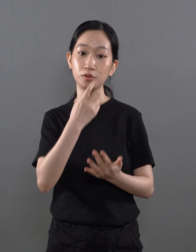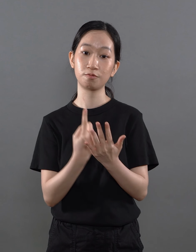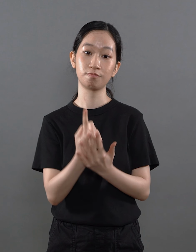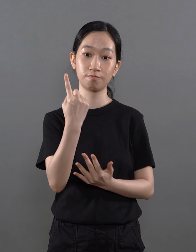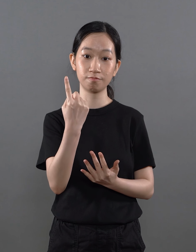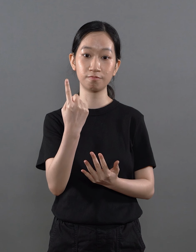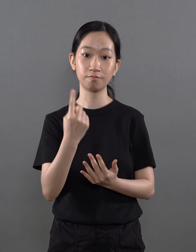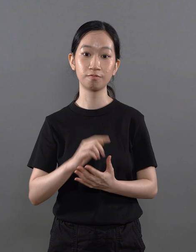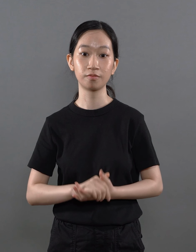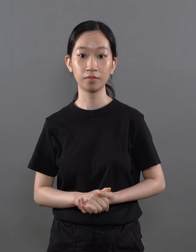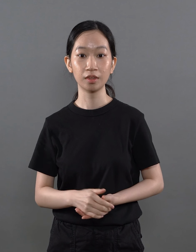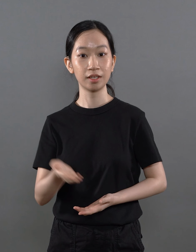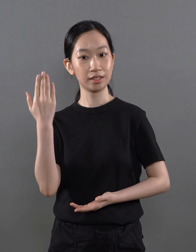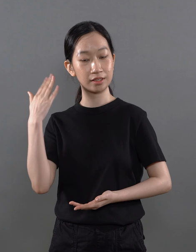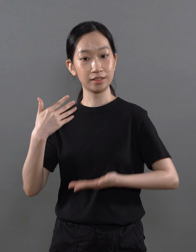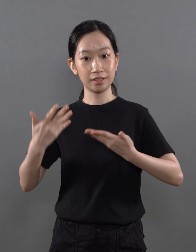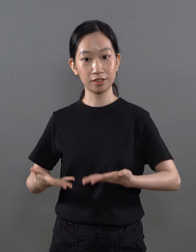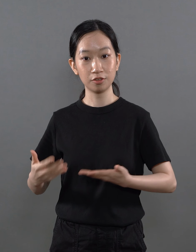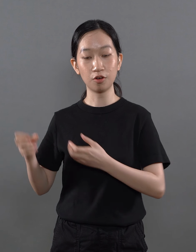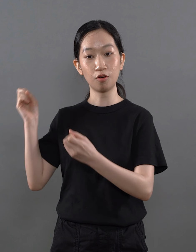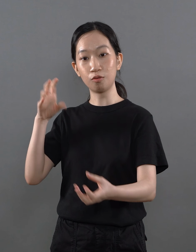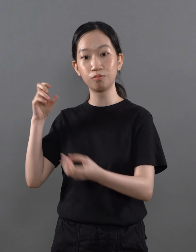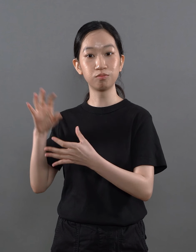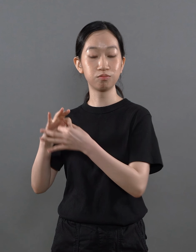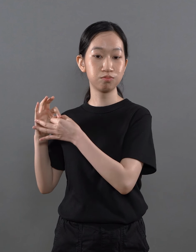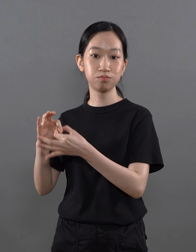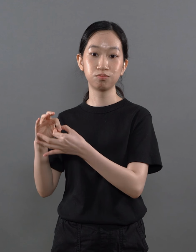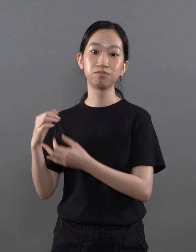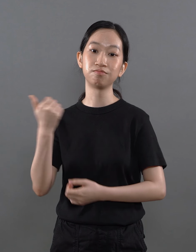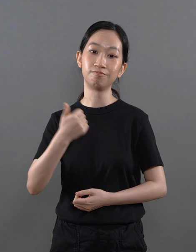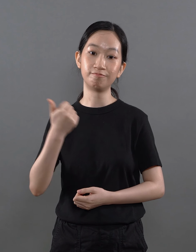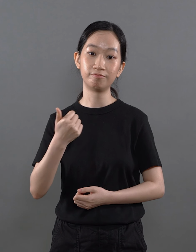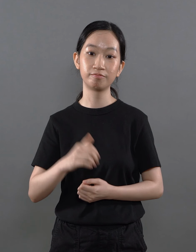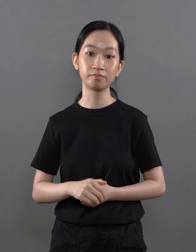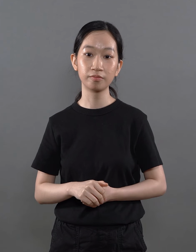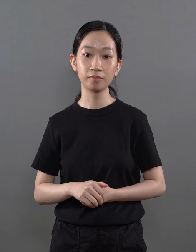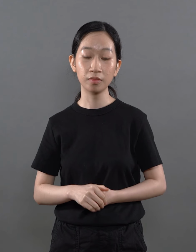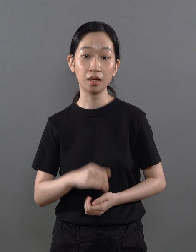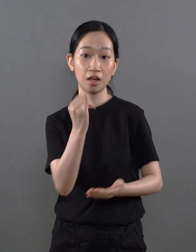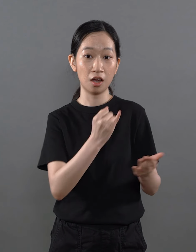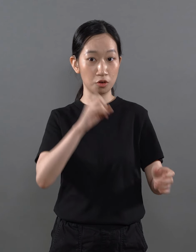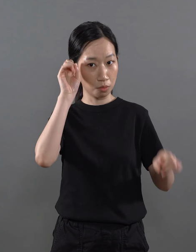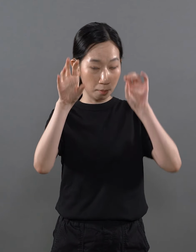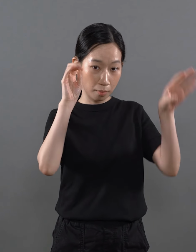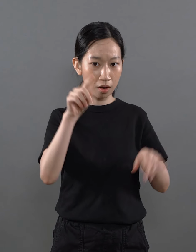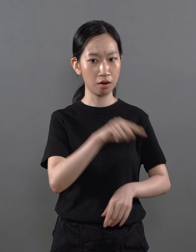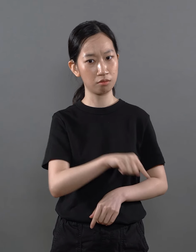is a language a dialogue that bridges past and present This kind of language and dialogue